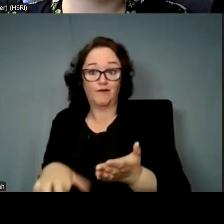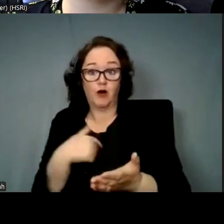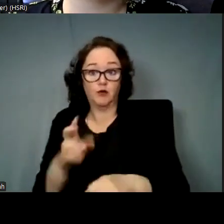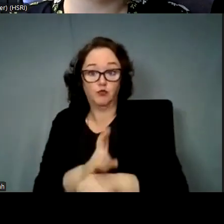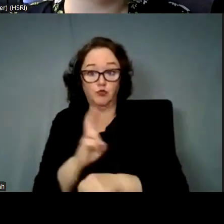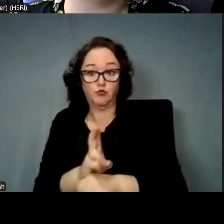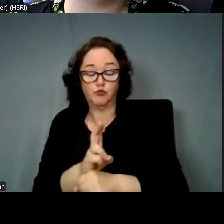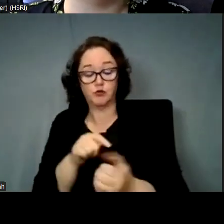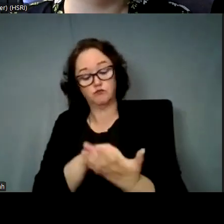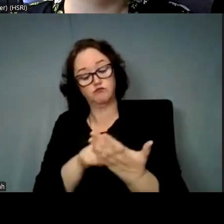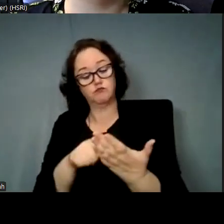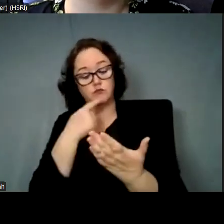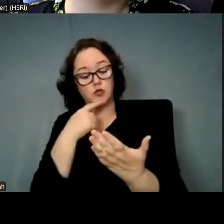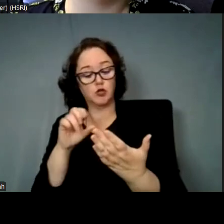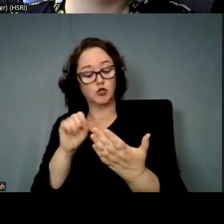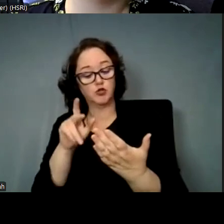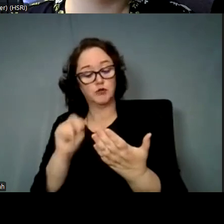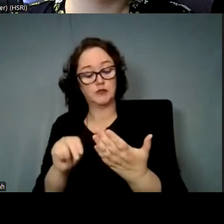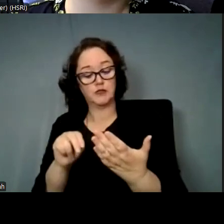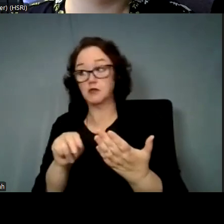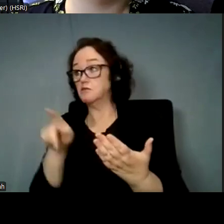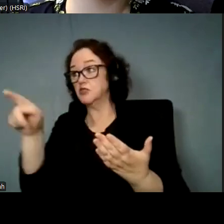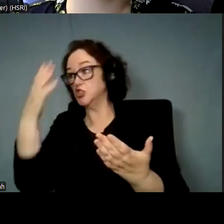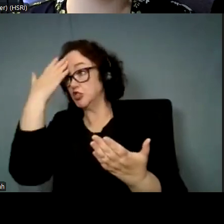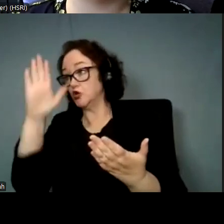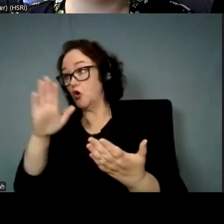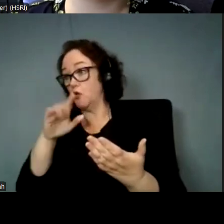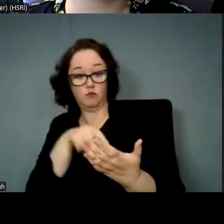then I tell her, and she's like, oh, I think that could work for